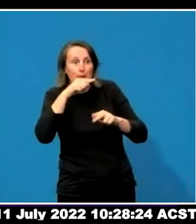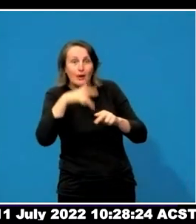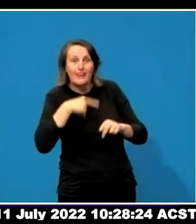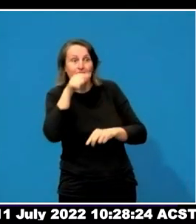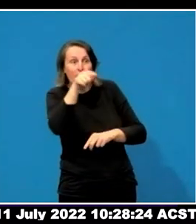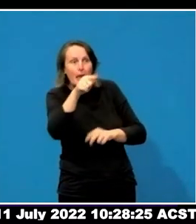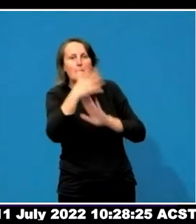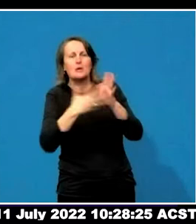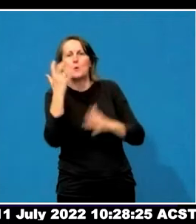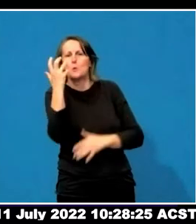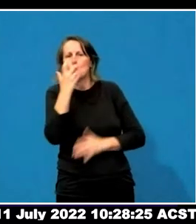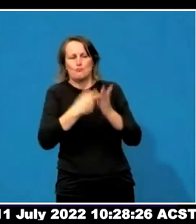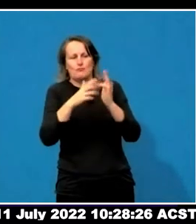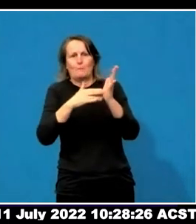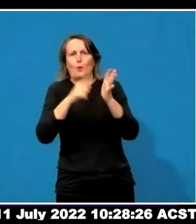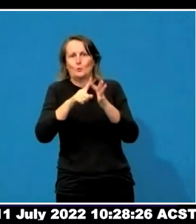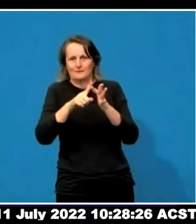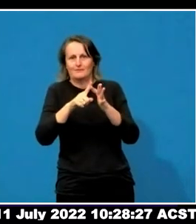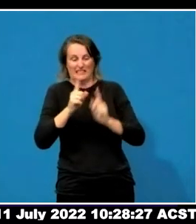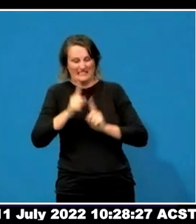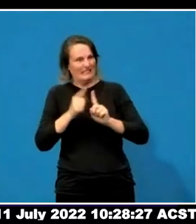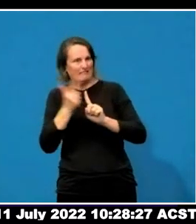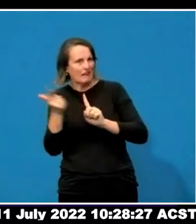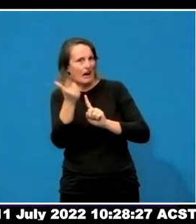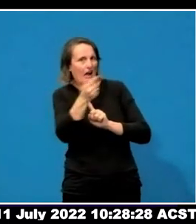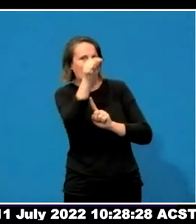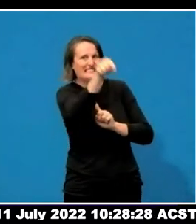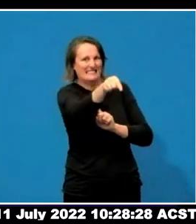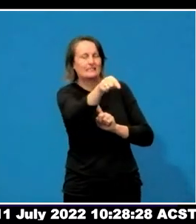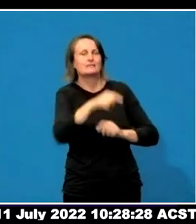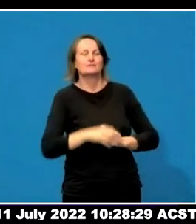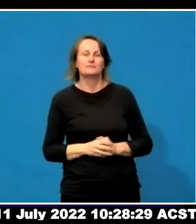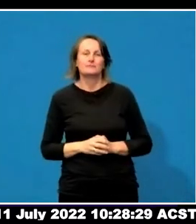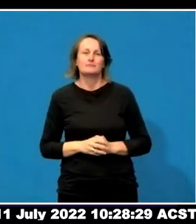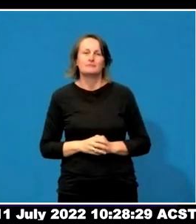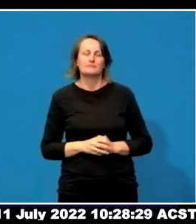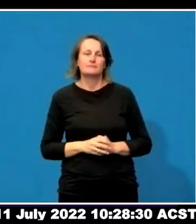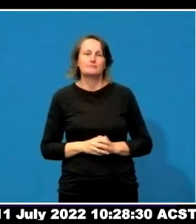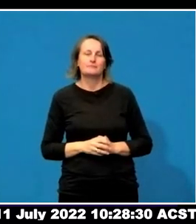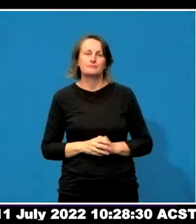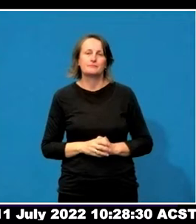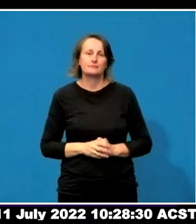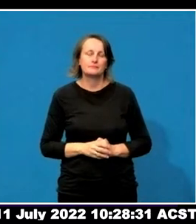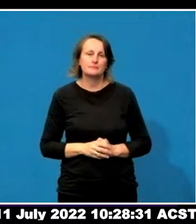capital cities. A recent report by National Disability Insurance Agency, the NDIA,